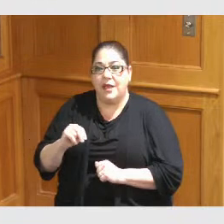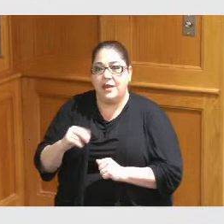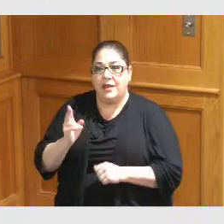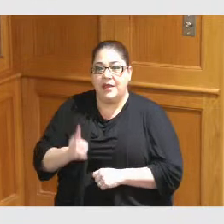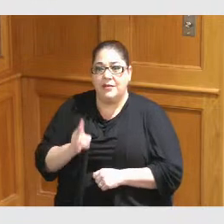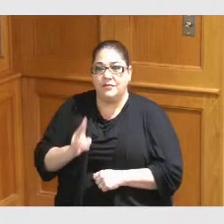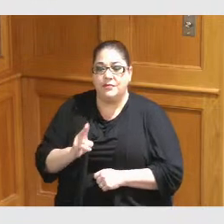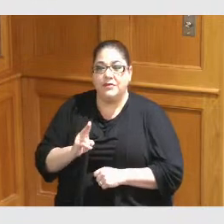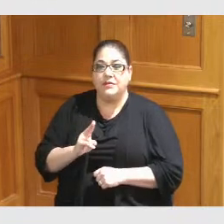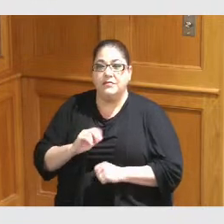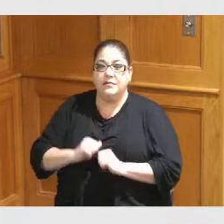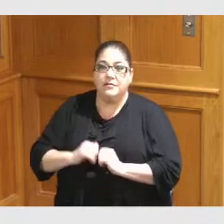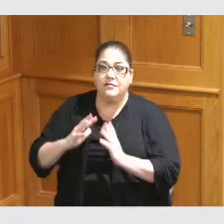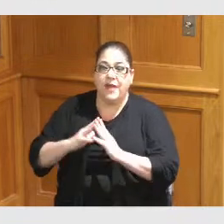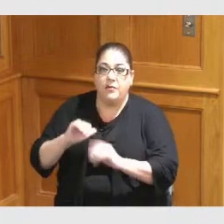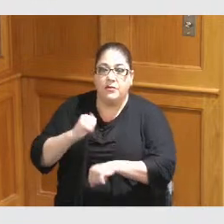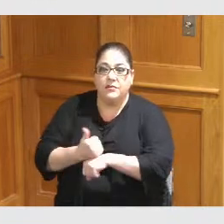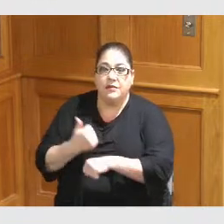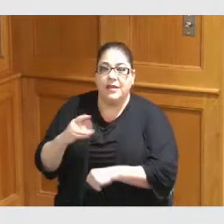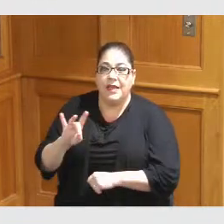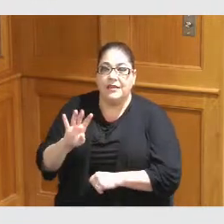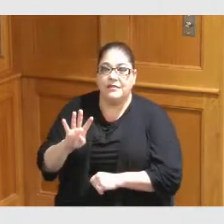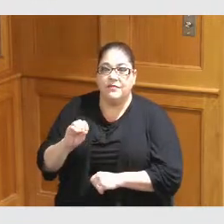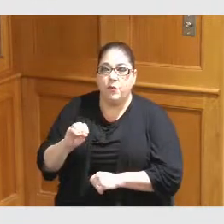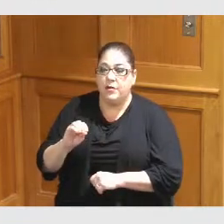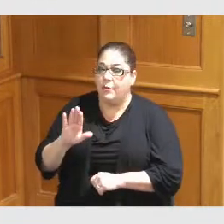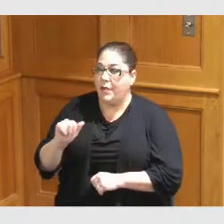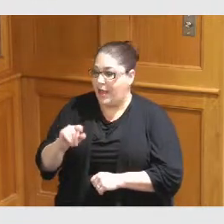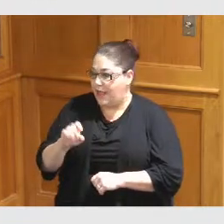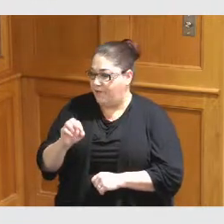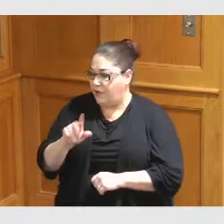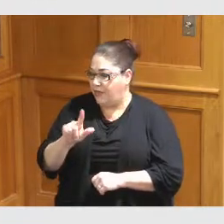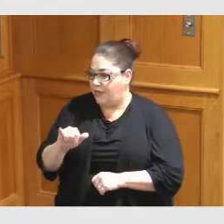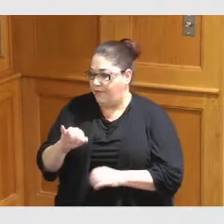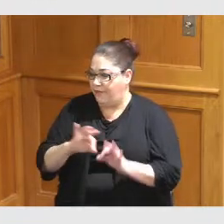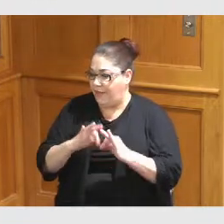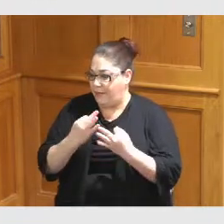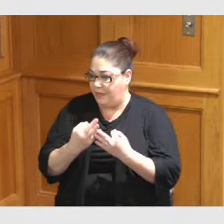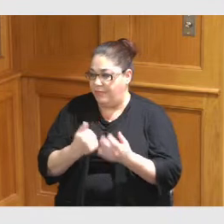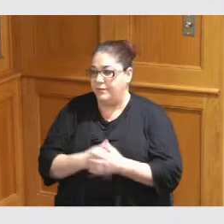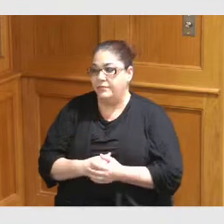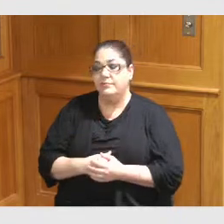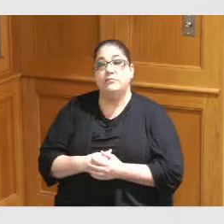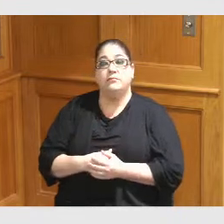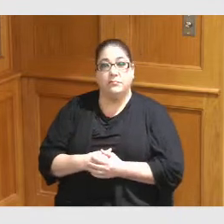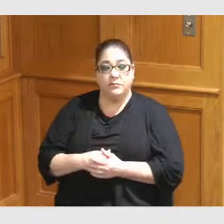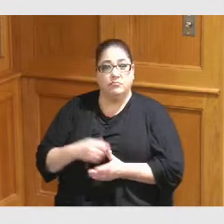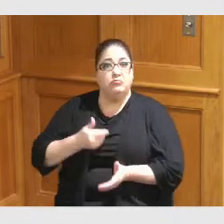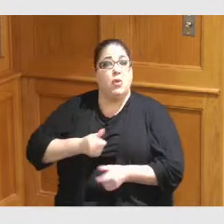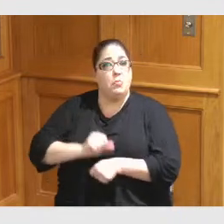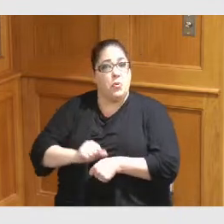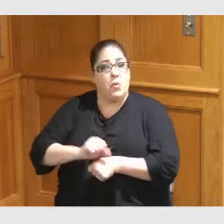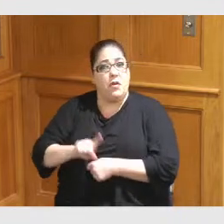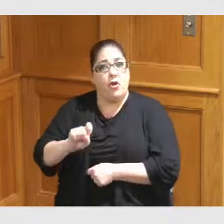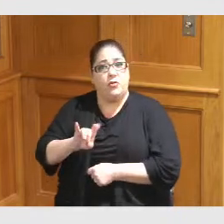was founded in 1840 by the emery family locally we employ about 180 people in making products for